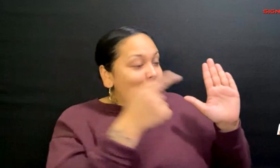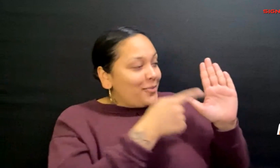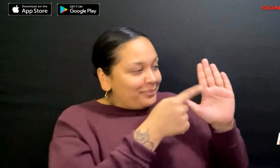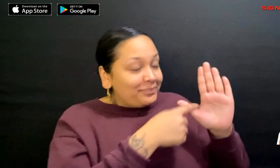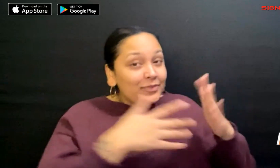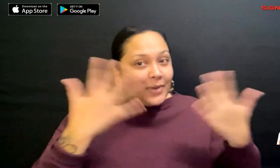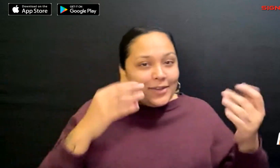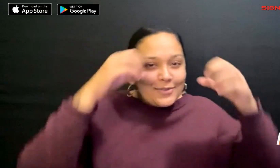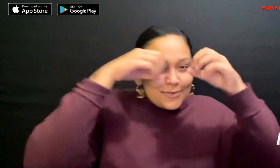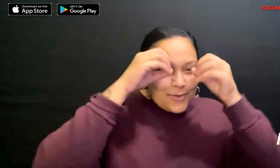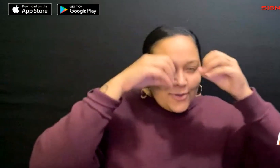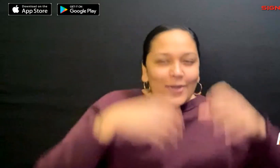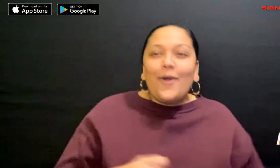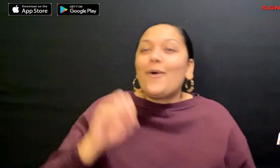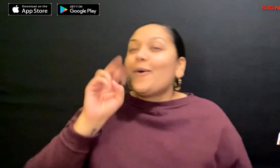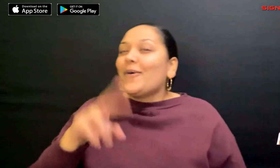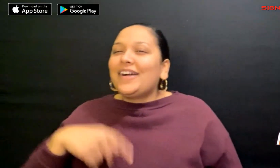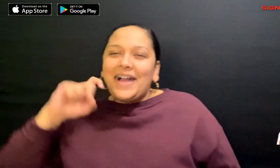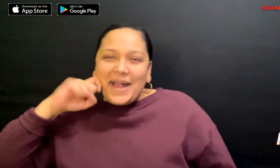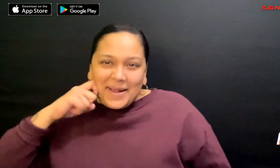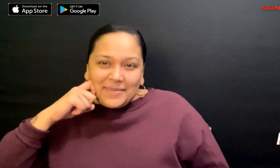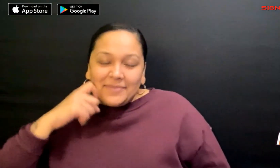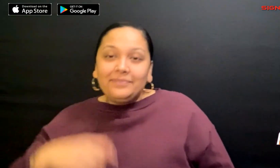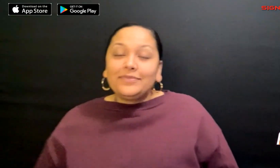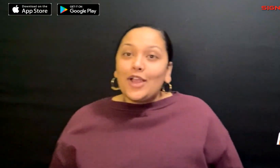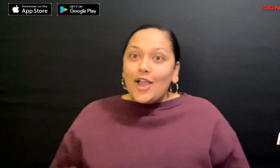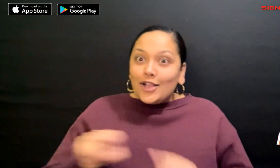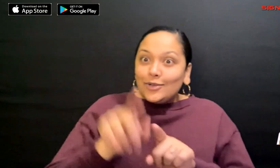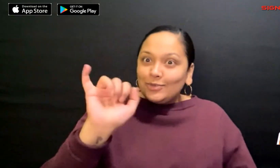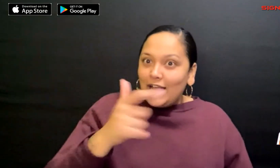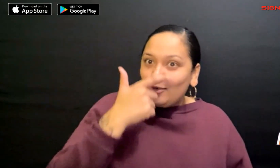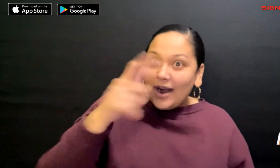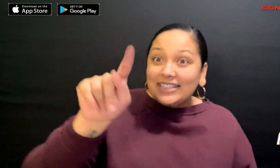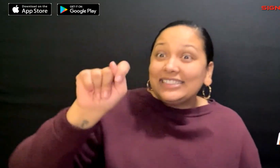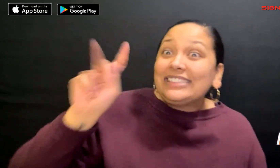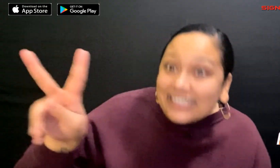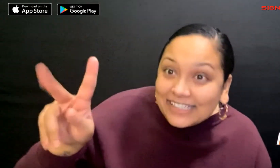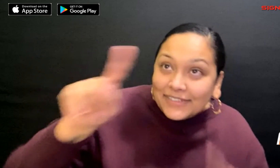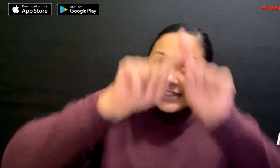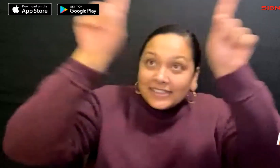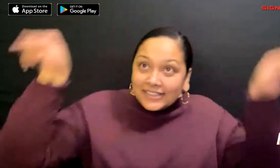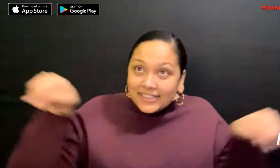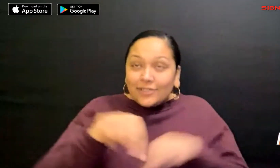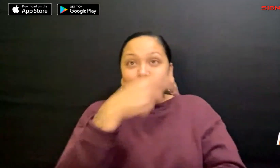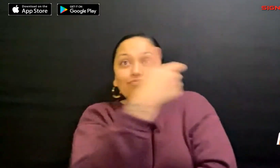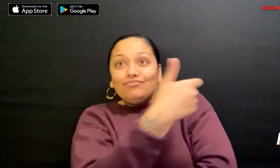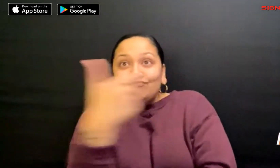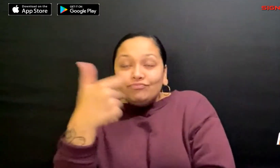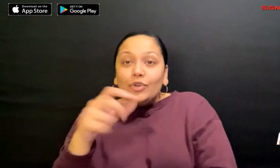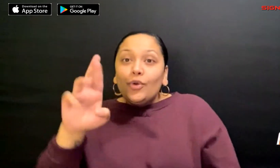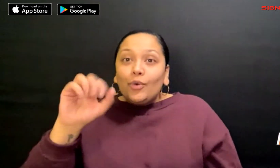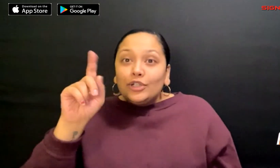the app store or Google play store on your smart phone and you can also watch on television on Roku